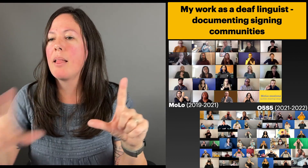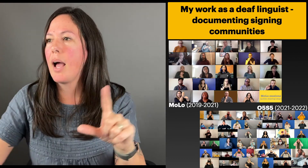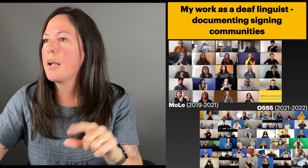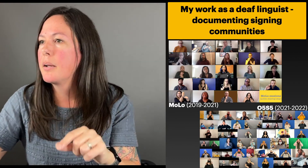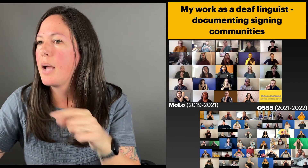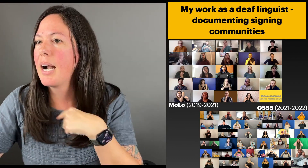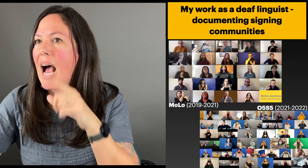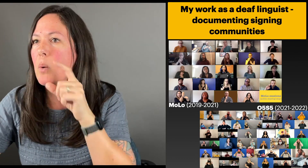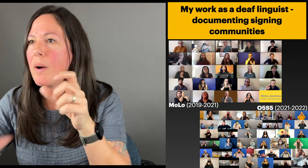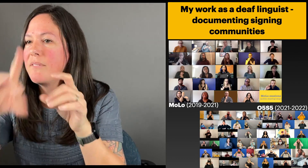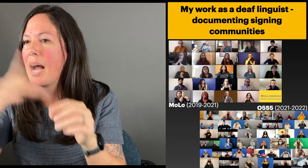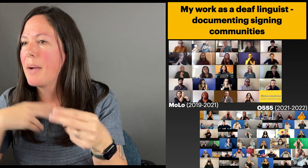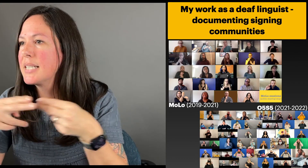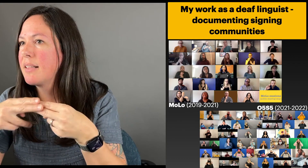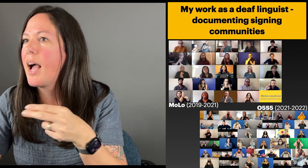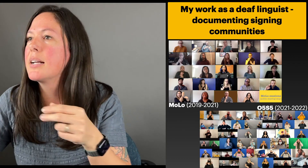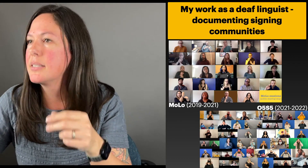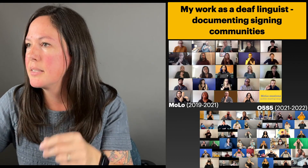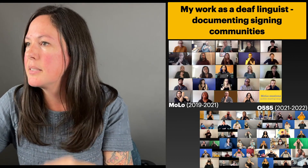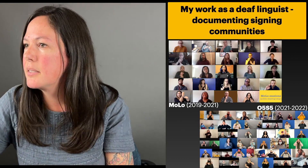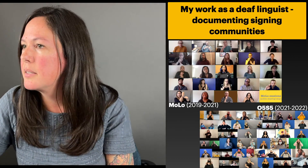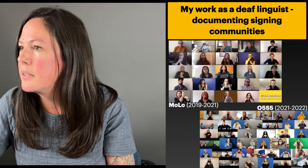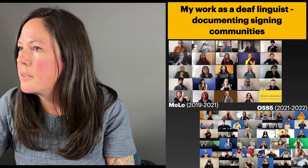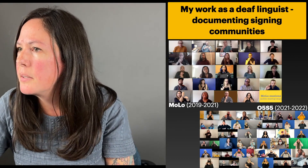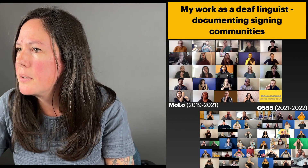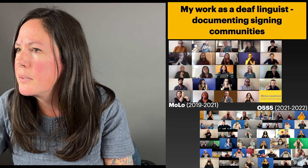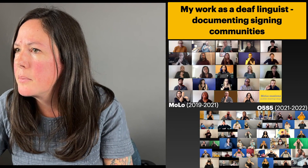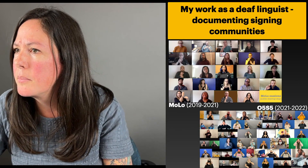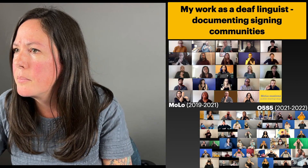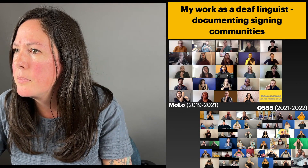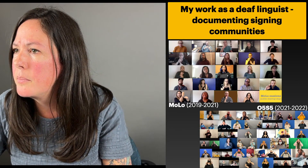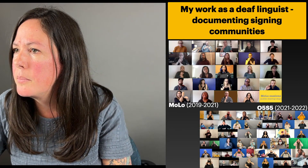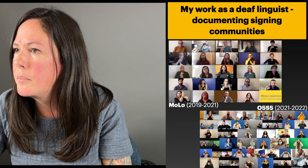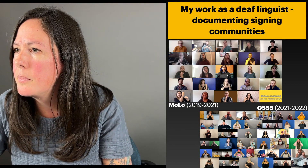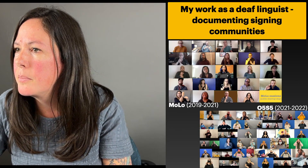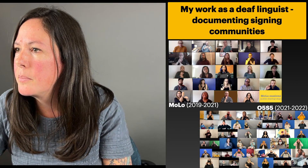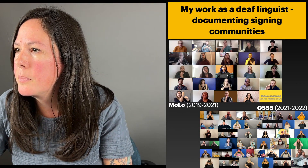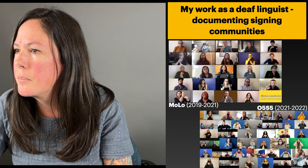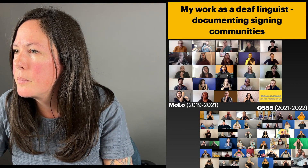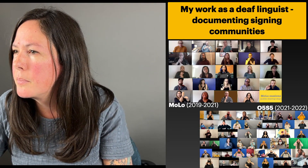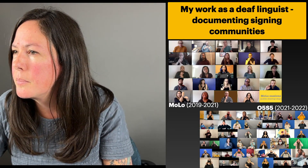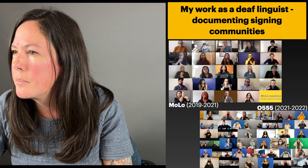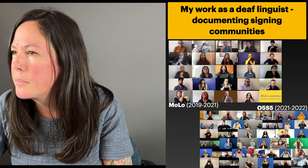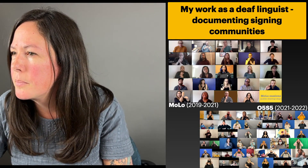slide she's adjusting we need to Spotlight the other interpreter who just